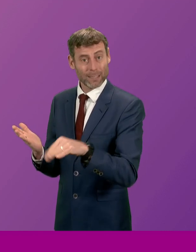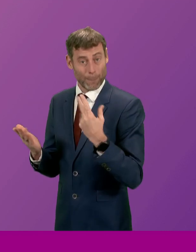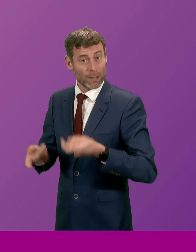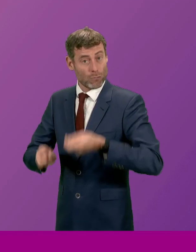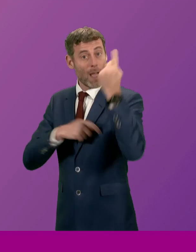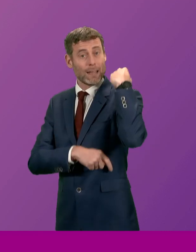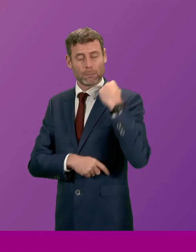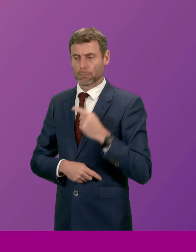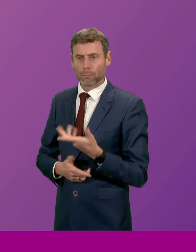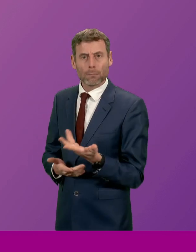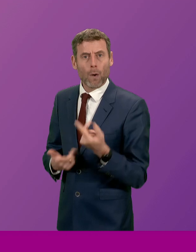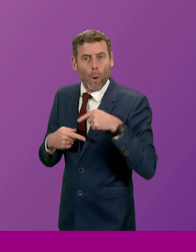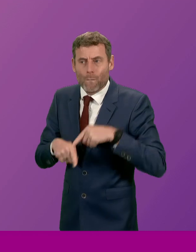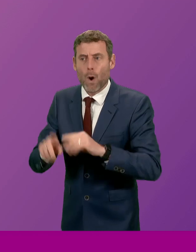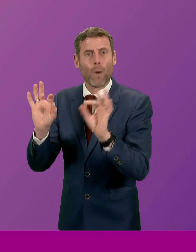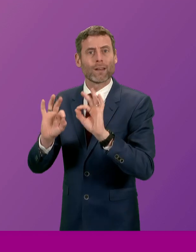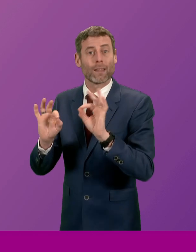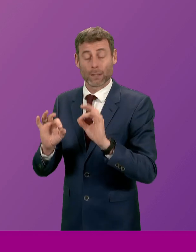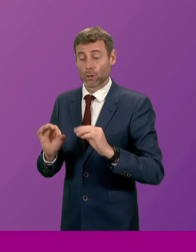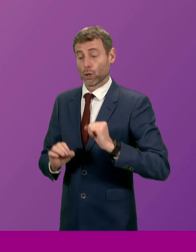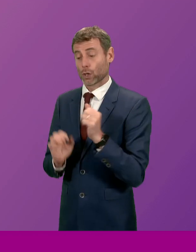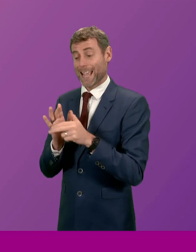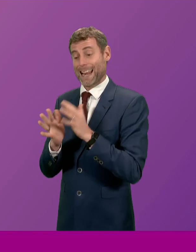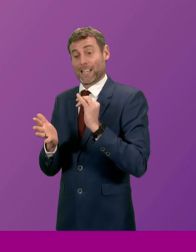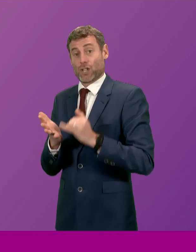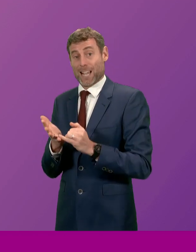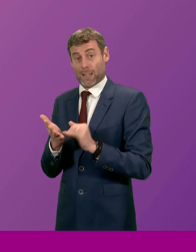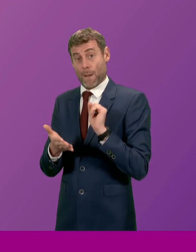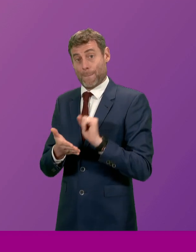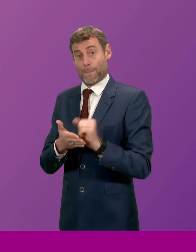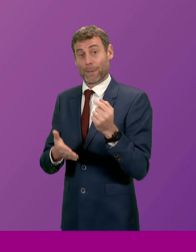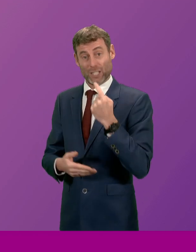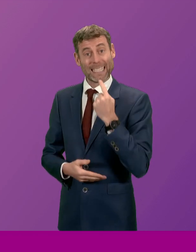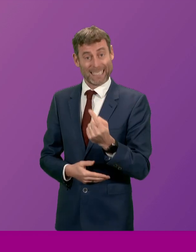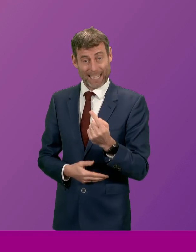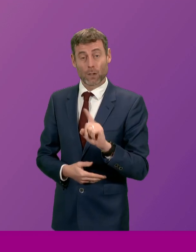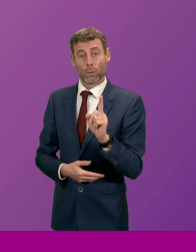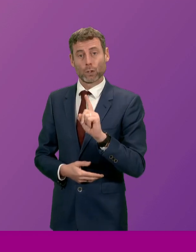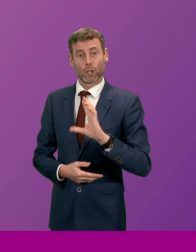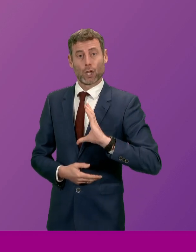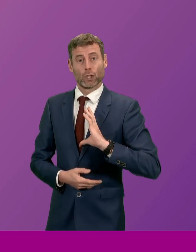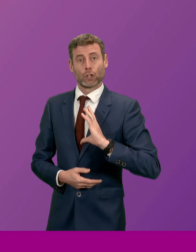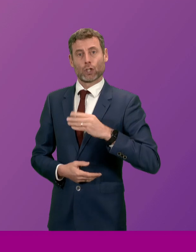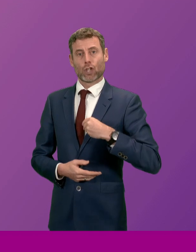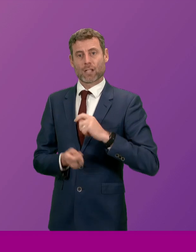Just weeks ago, Scotland’s NHS published what it described as a “Gender Transitioning Guide”. That